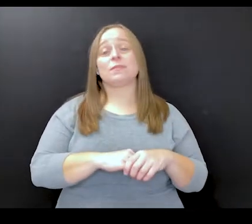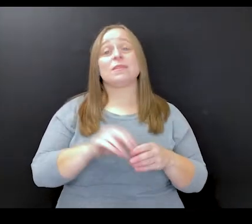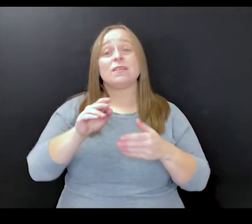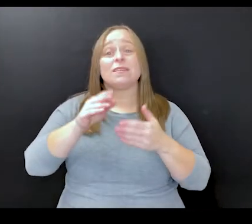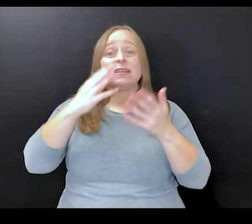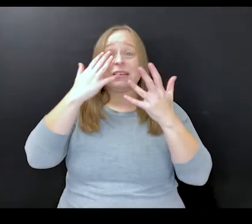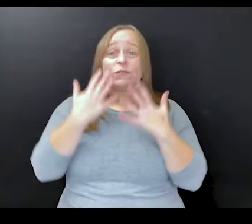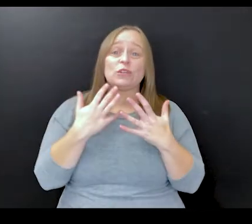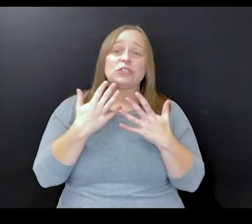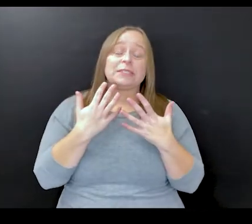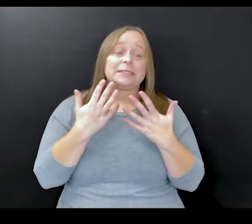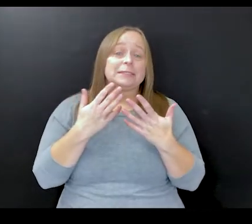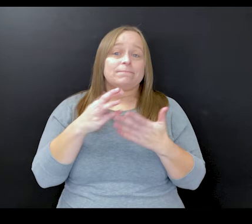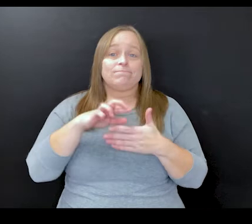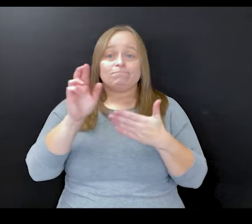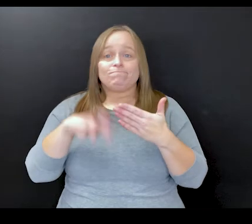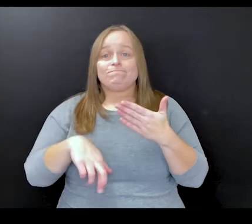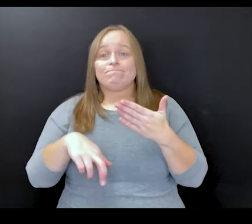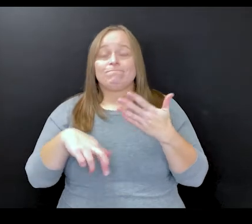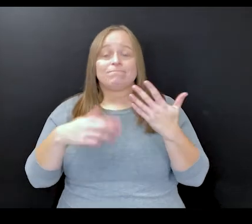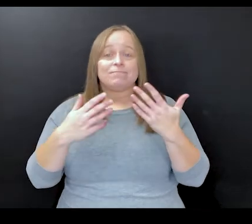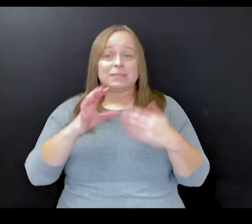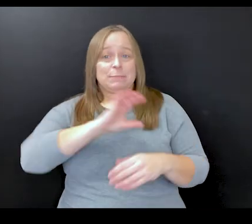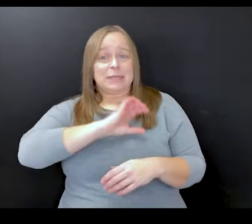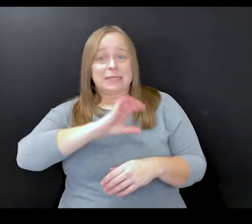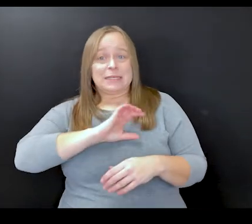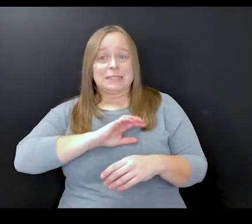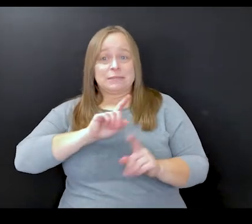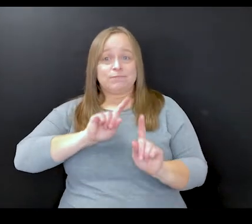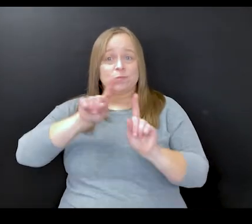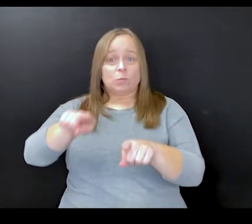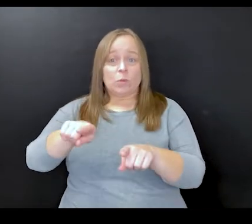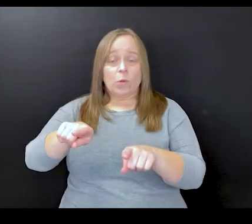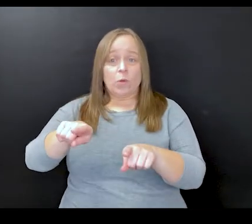And unfortunately, the police response,